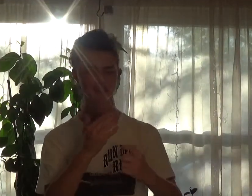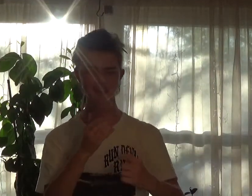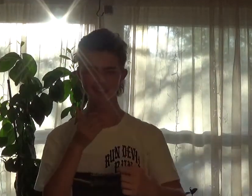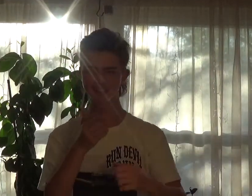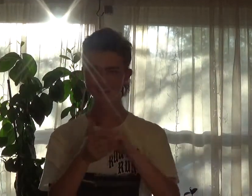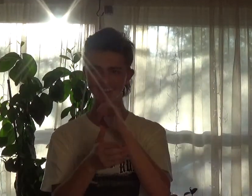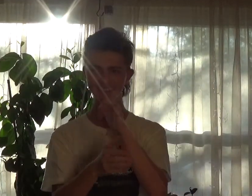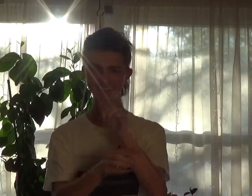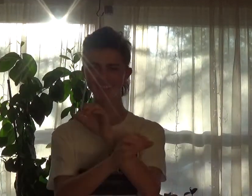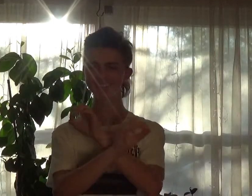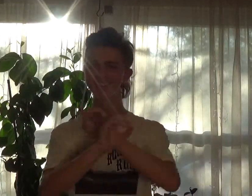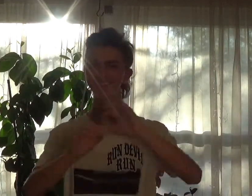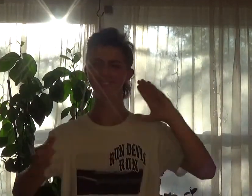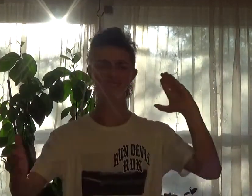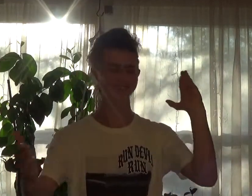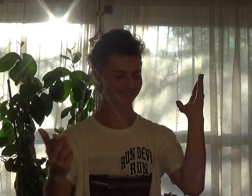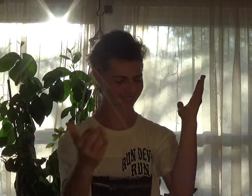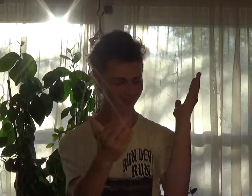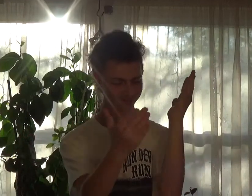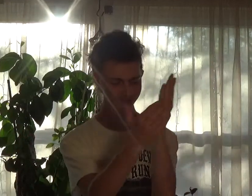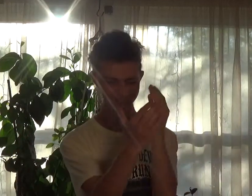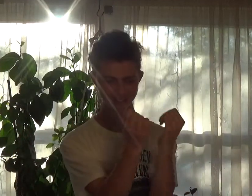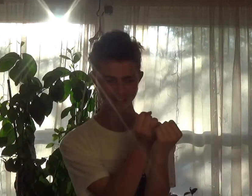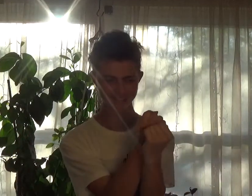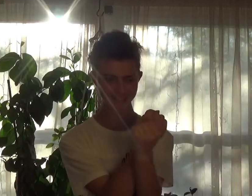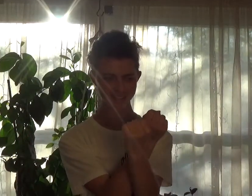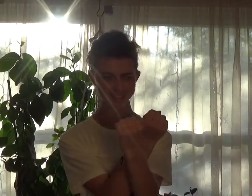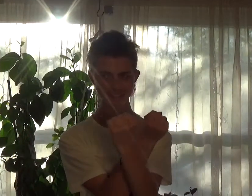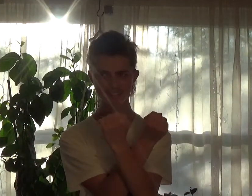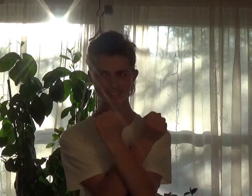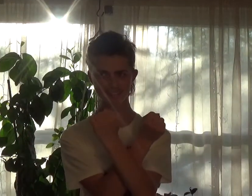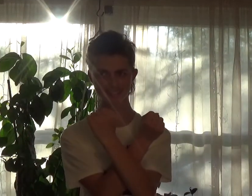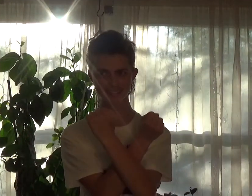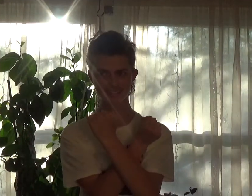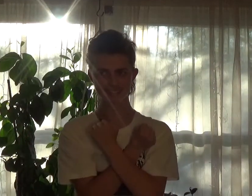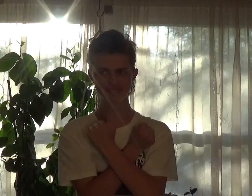But there ain't no stopping love